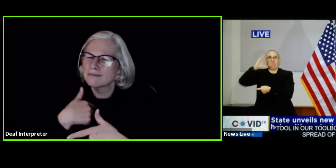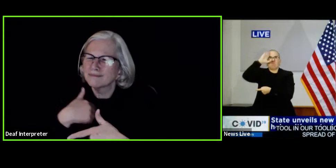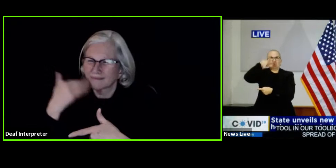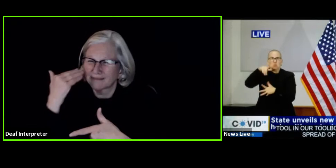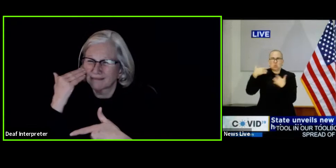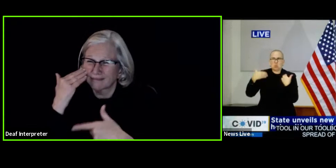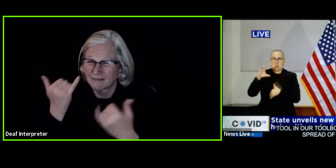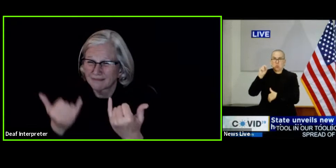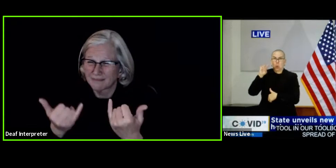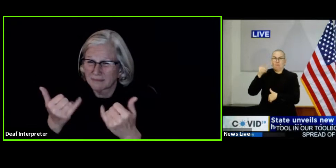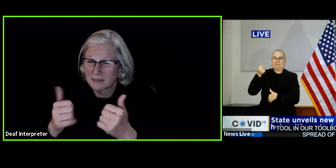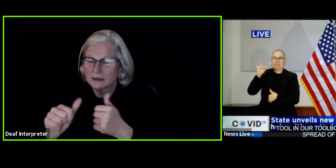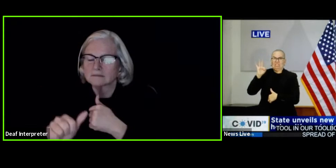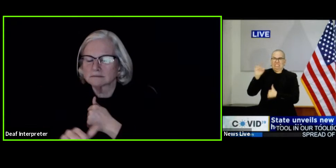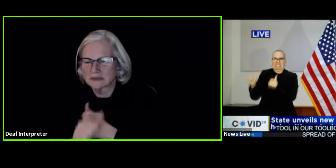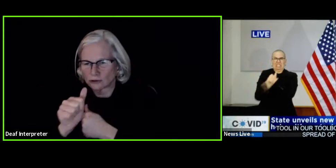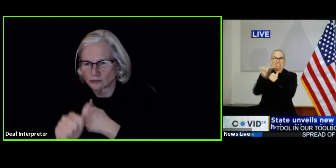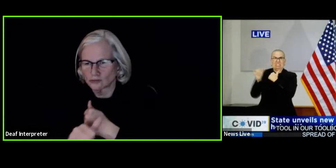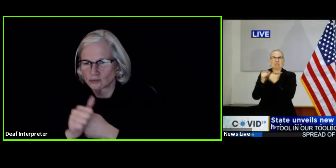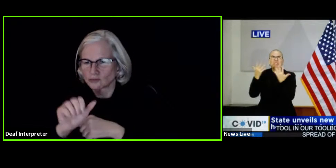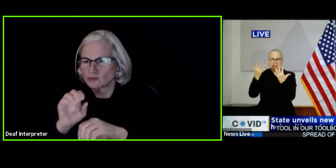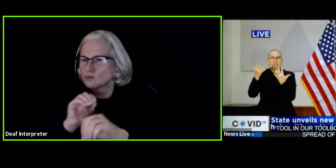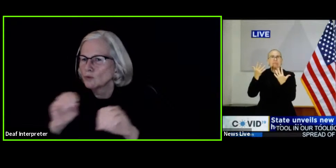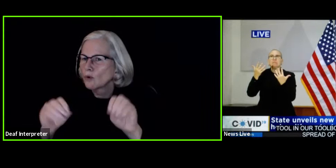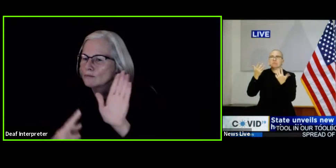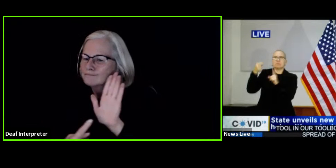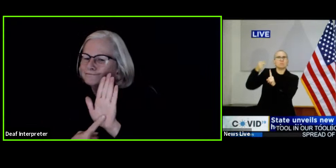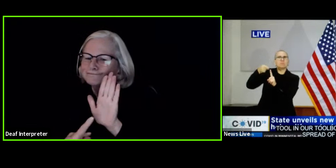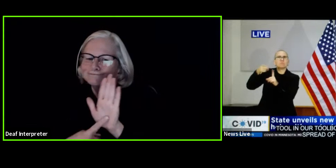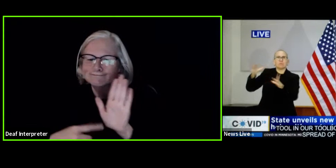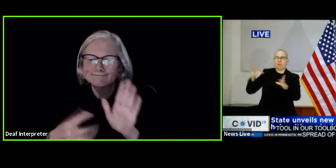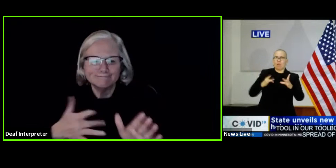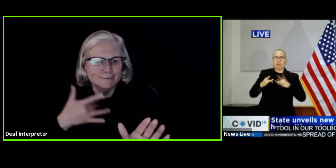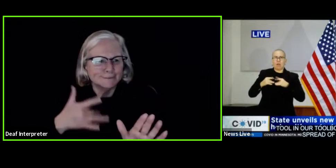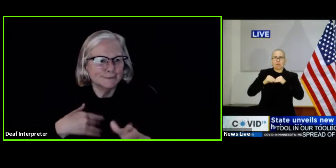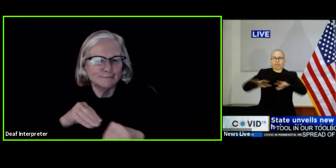18 TO 35 YEAR OLDS. YOU'RE NOT SICK. YOU DON'T FEEL IT.